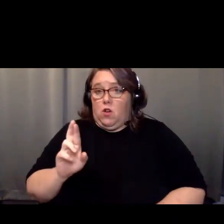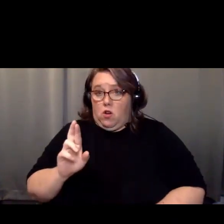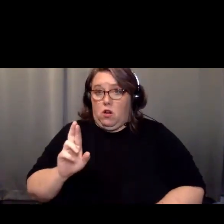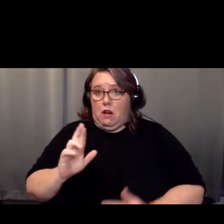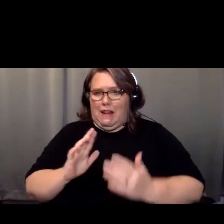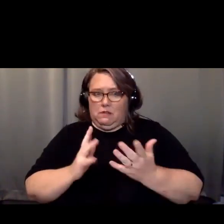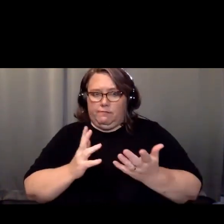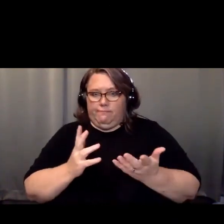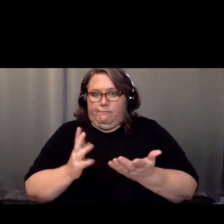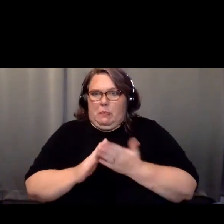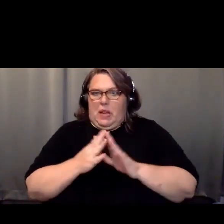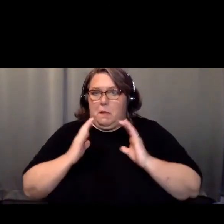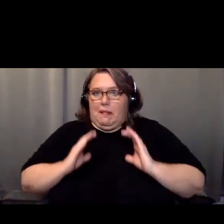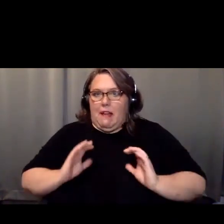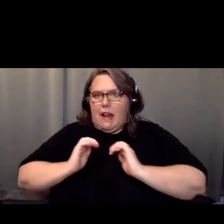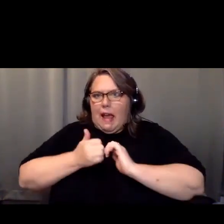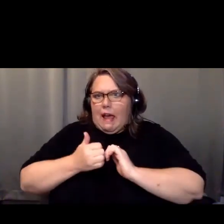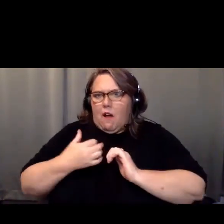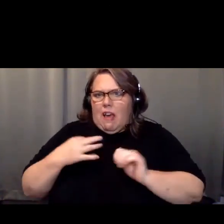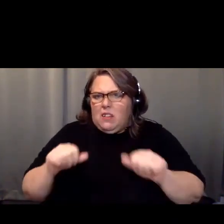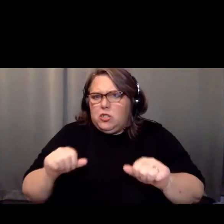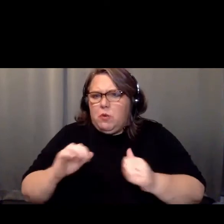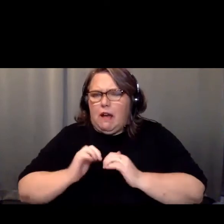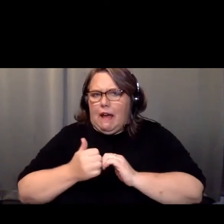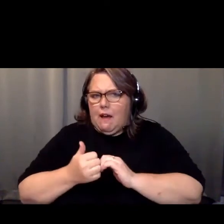So, how is it that they make someone eligible for services?